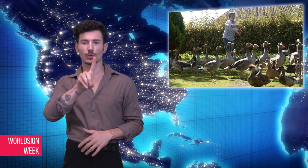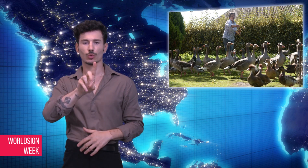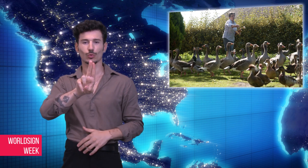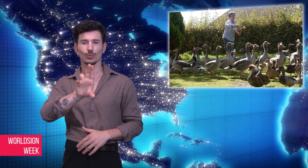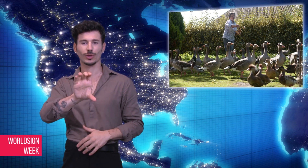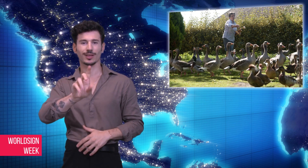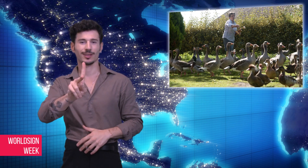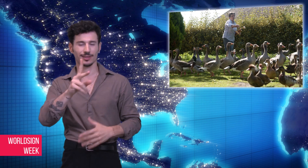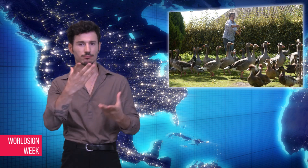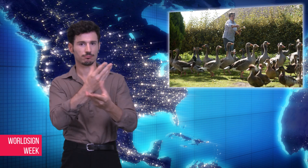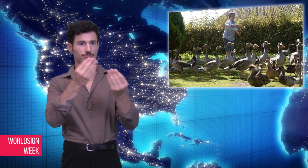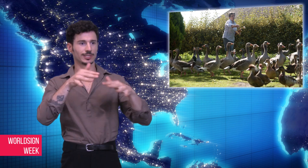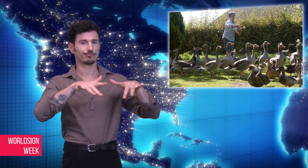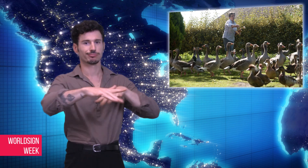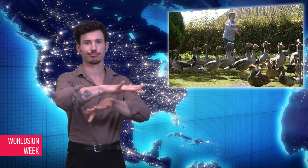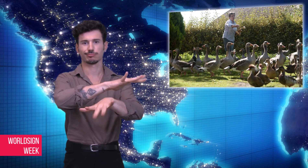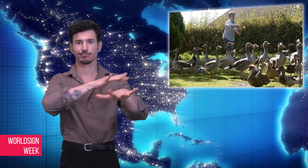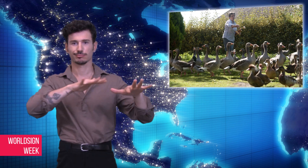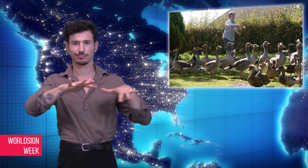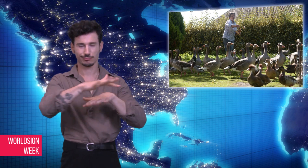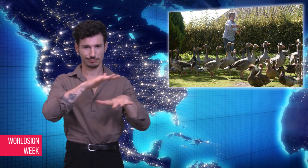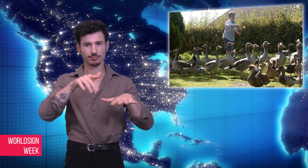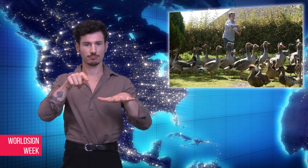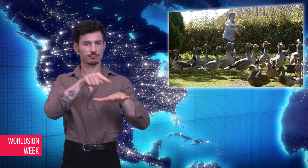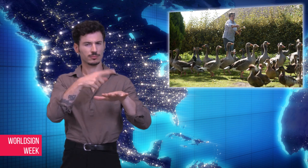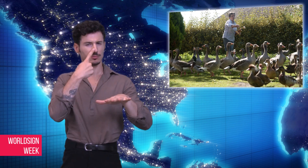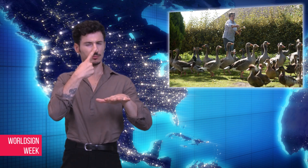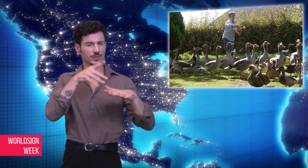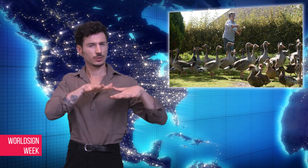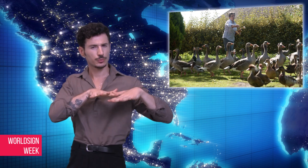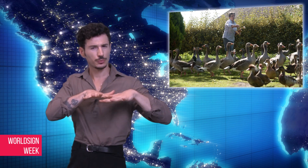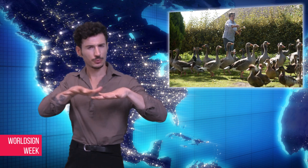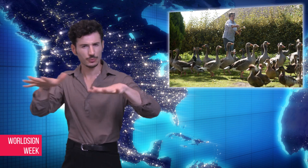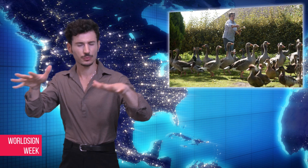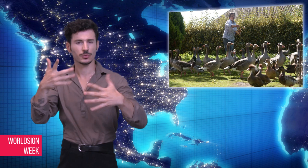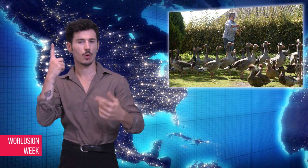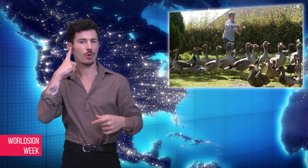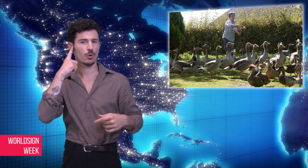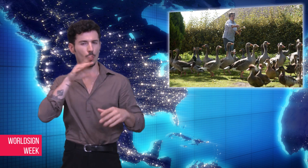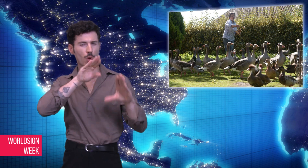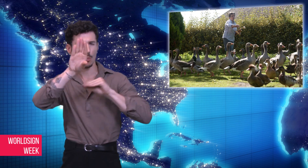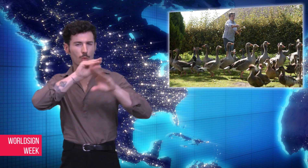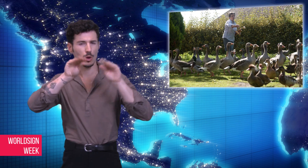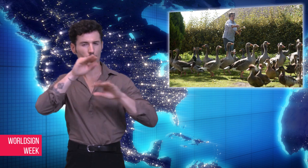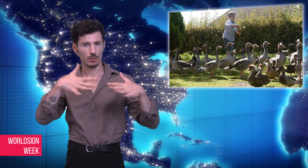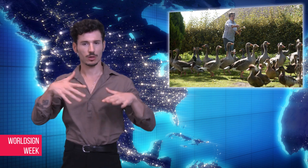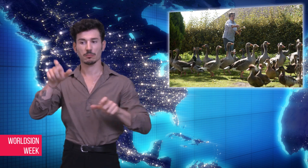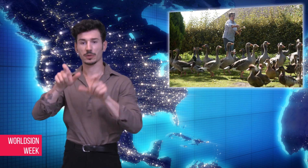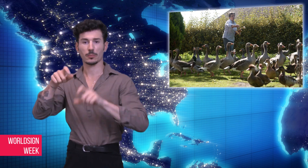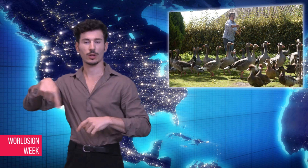farmers and neighbors who are angry over a flock of